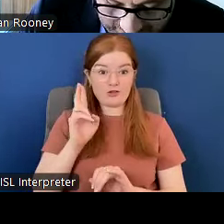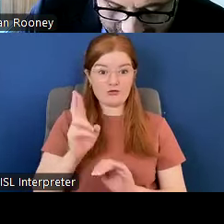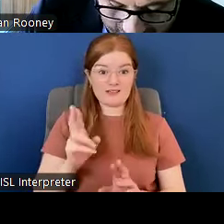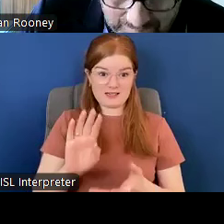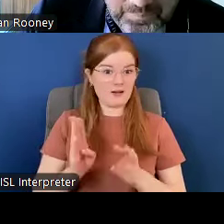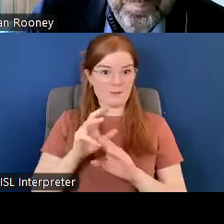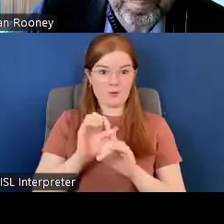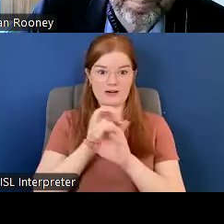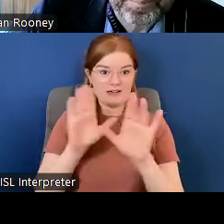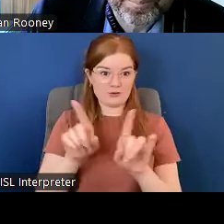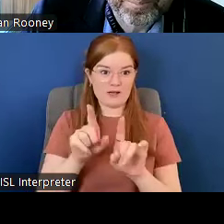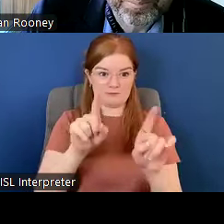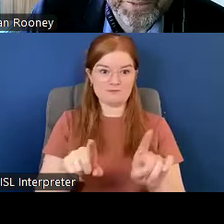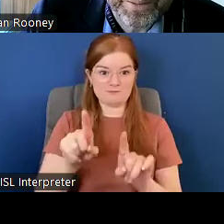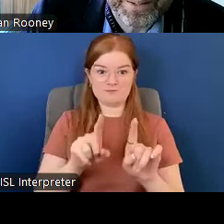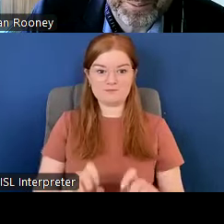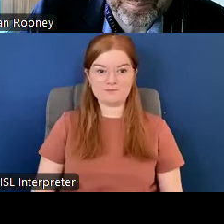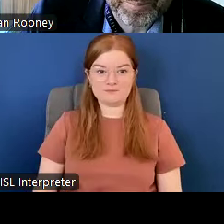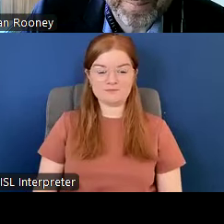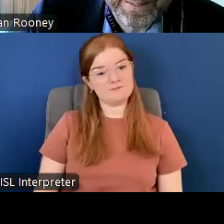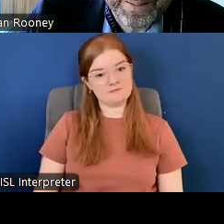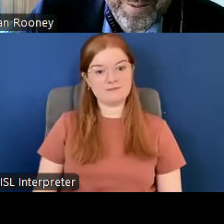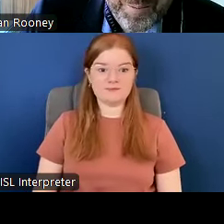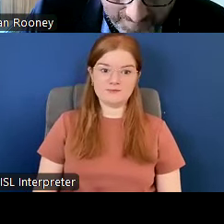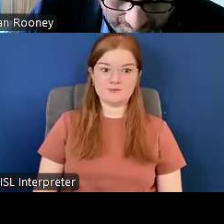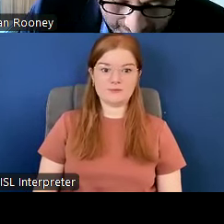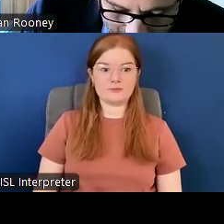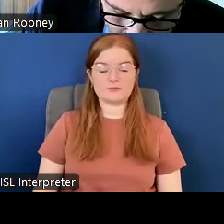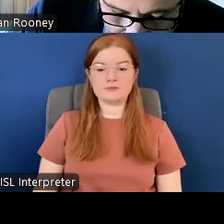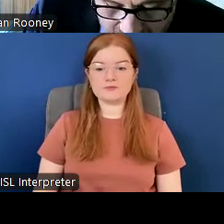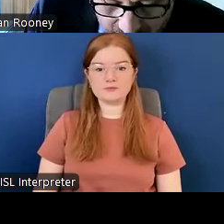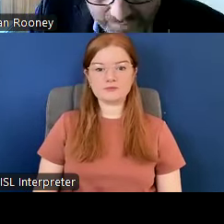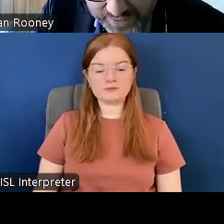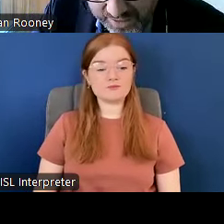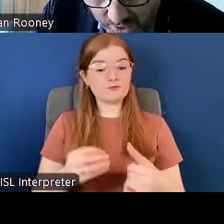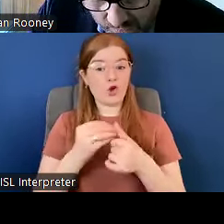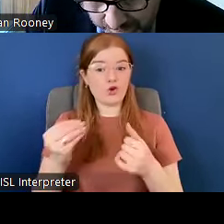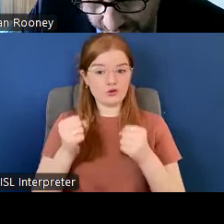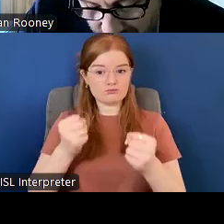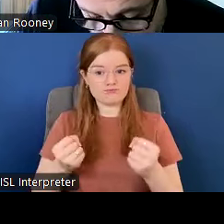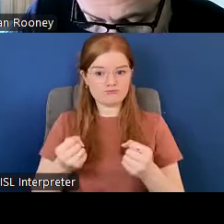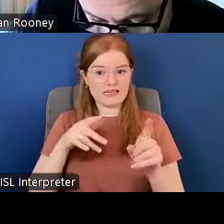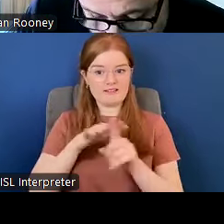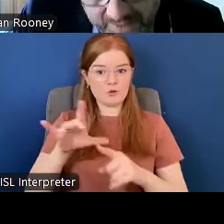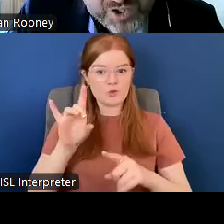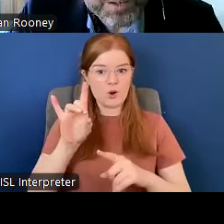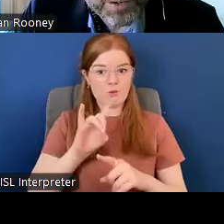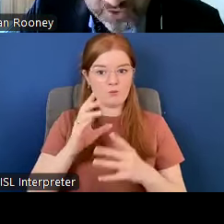clearer. So there you go. Another strong influence on Hone was the French artist